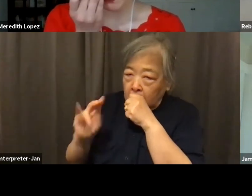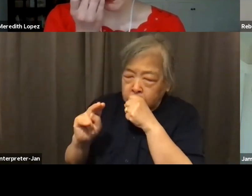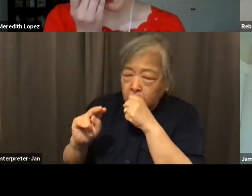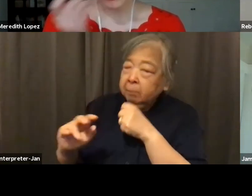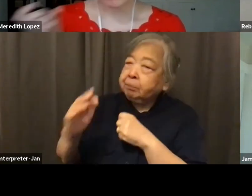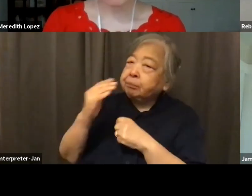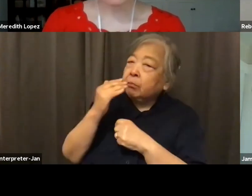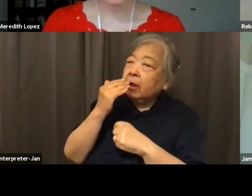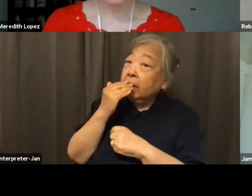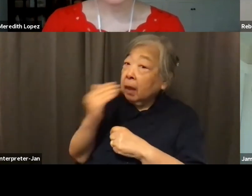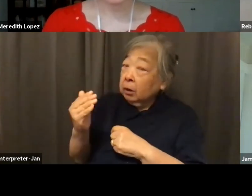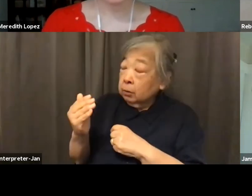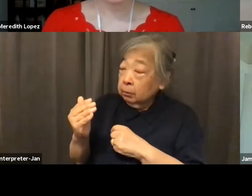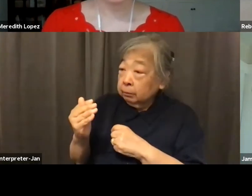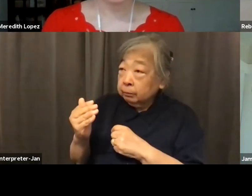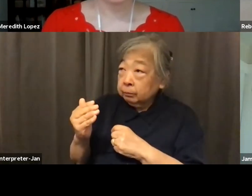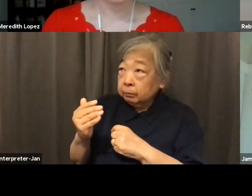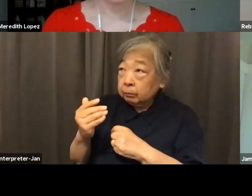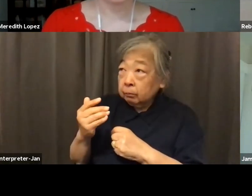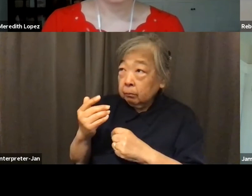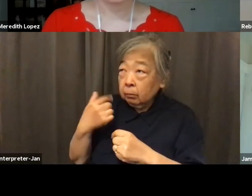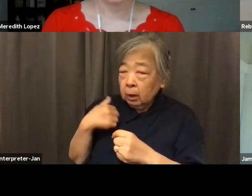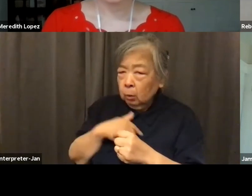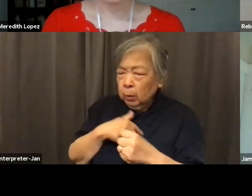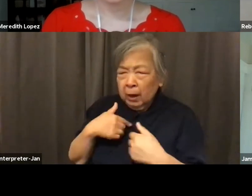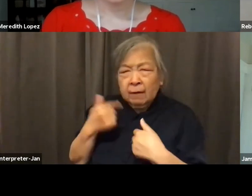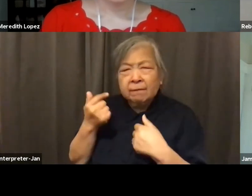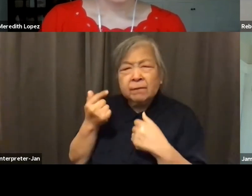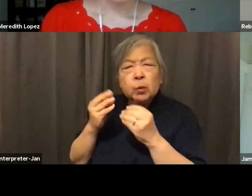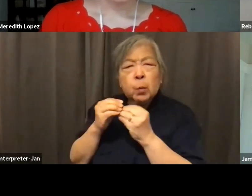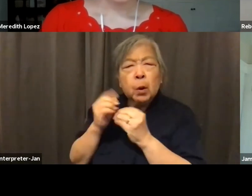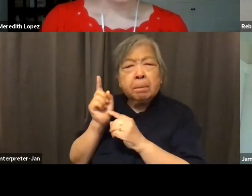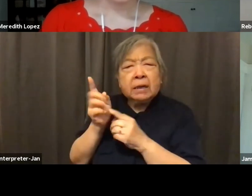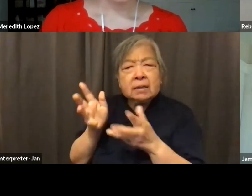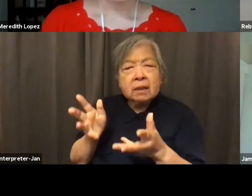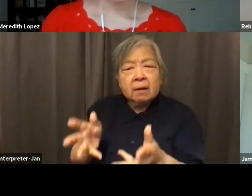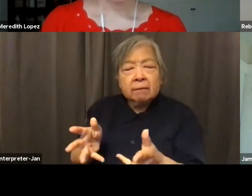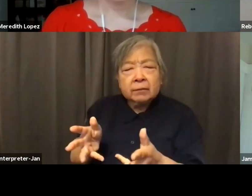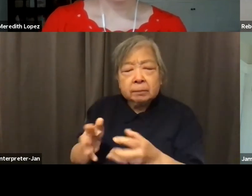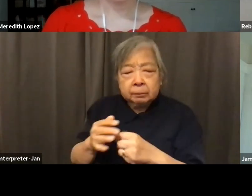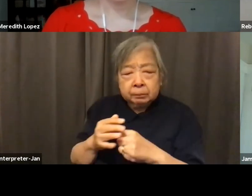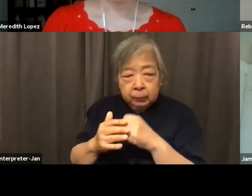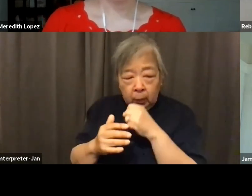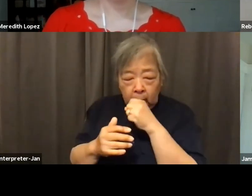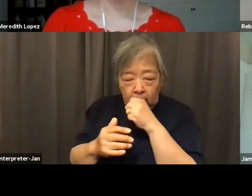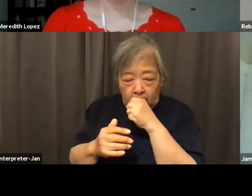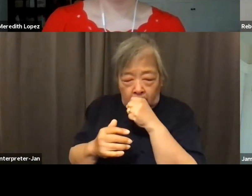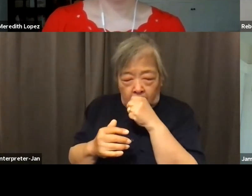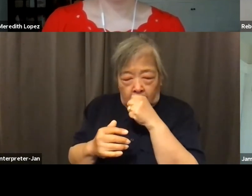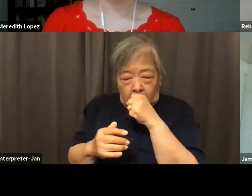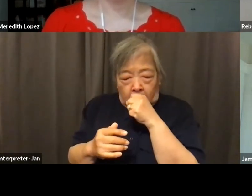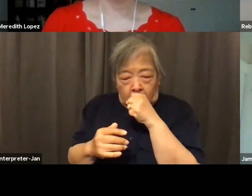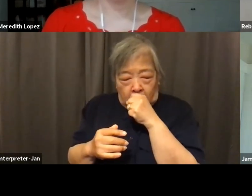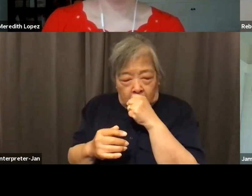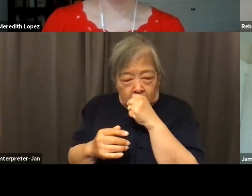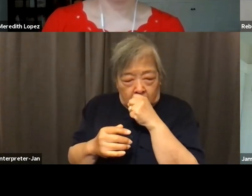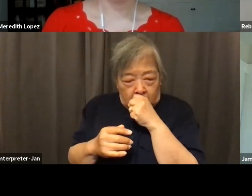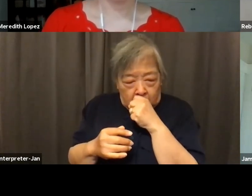And I guess just kind of, we've got a couple more minutes left, and I think I heard Becca